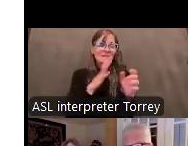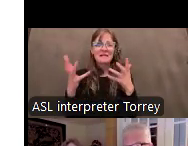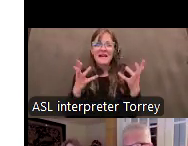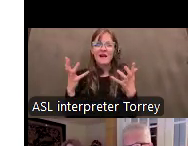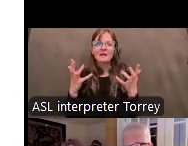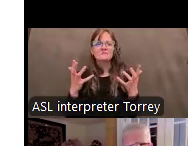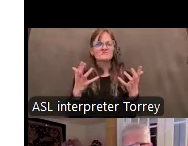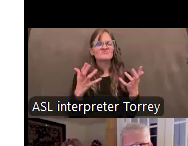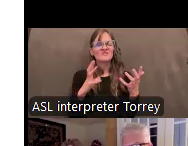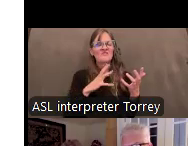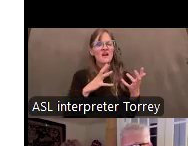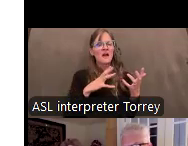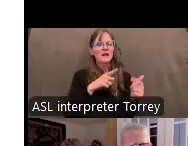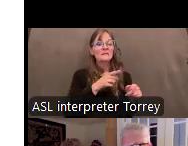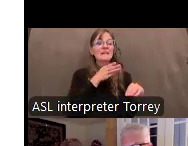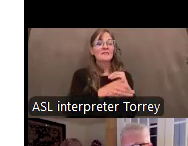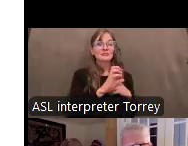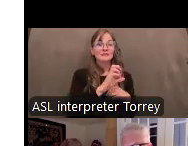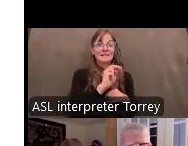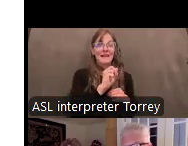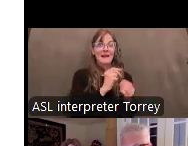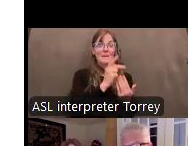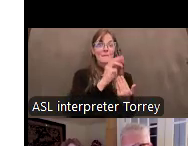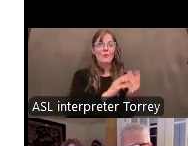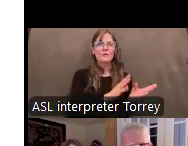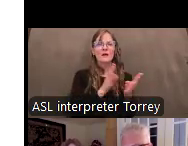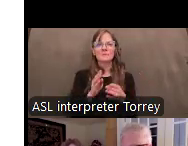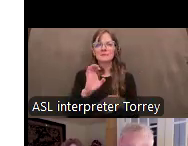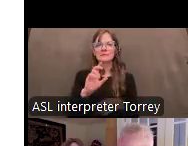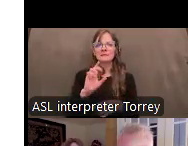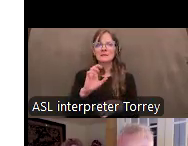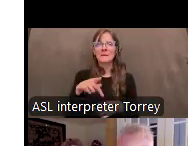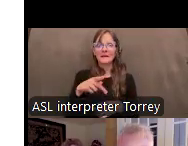and there's another great incentive that we get to tell people about and that is that individuals